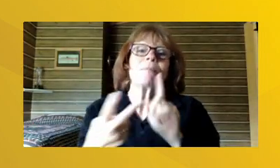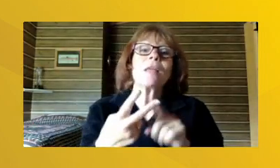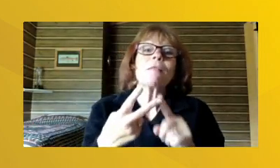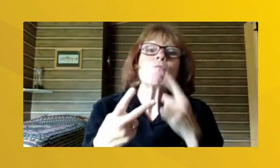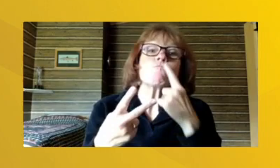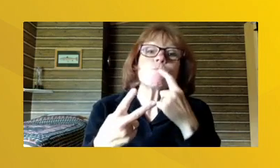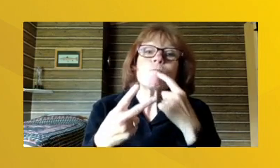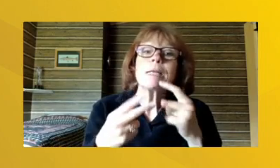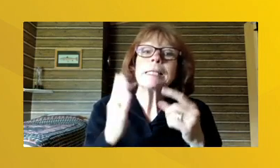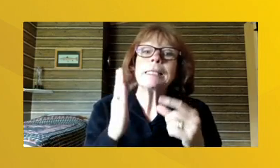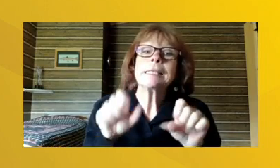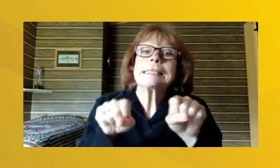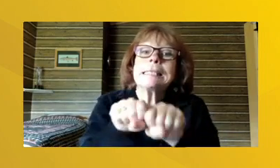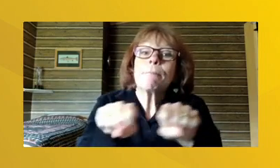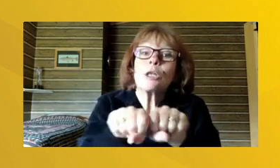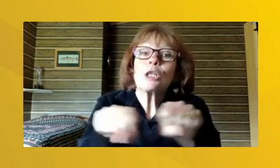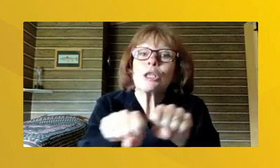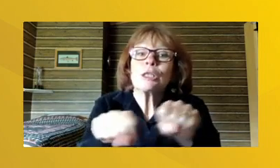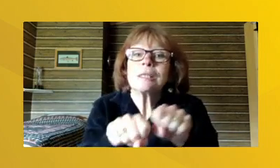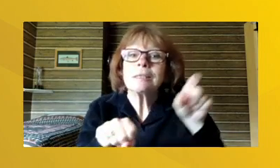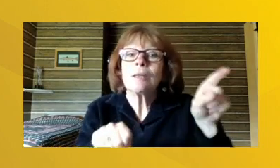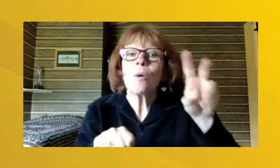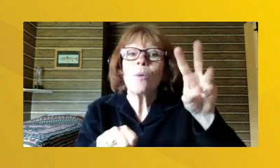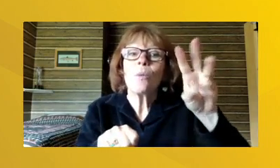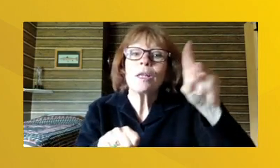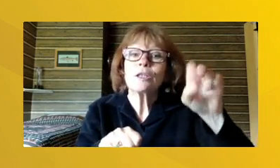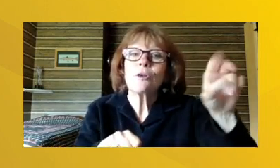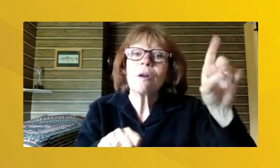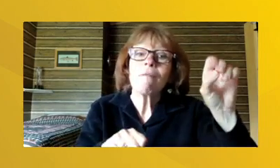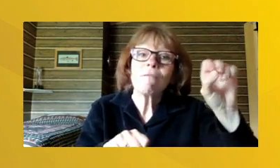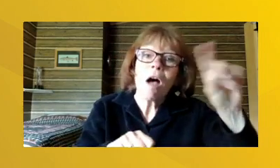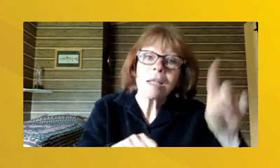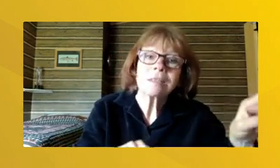We're the world's largest museum education and research complex.